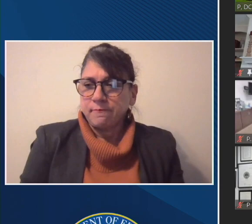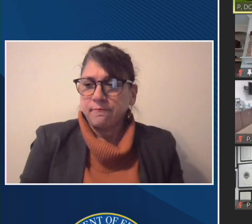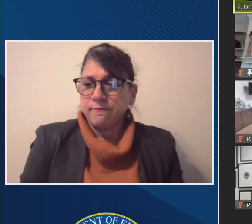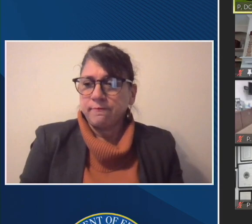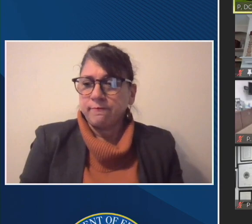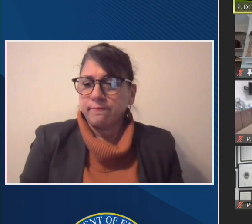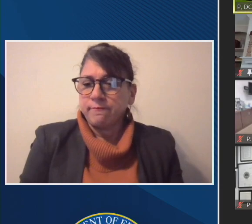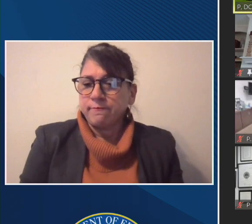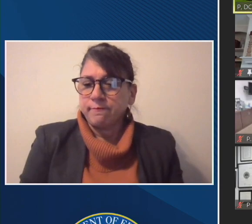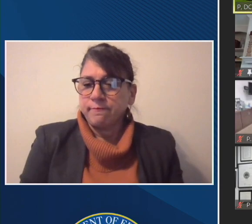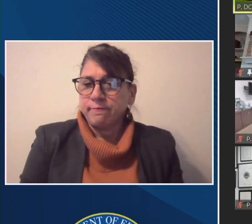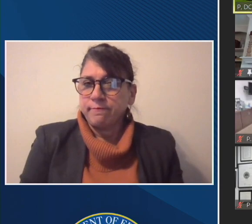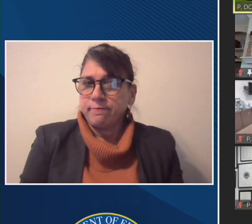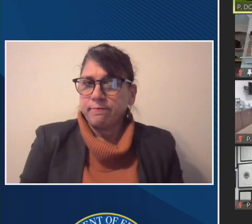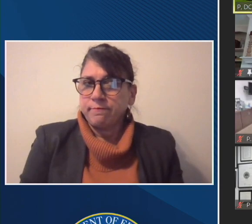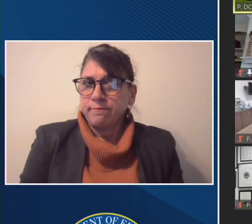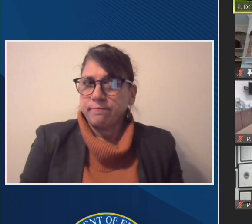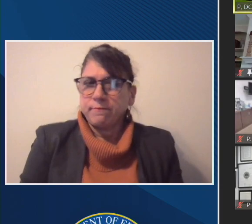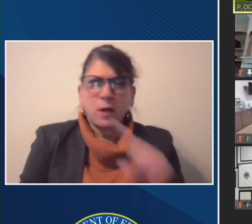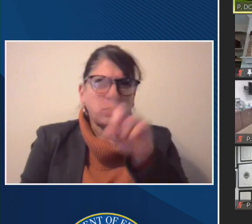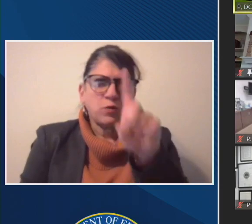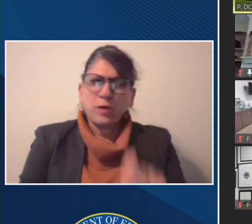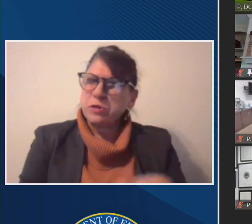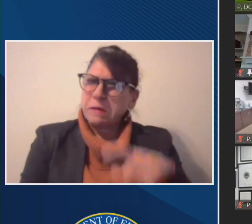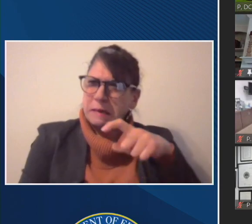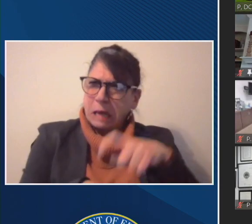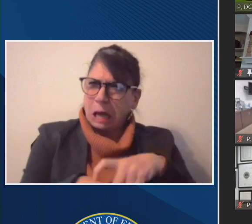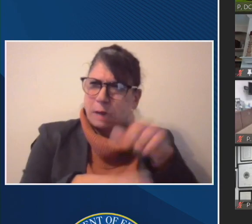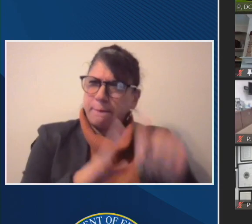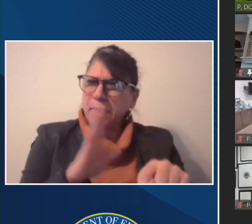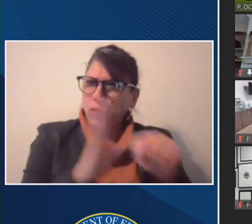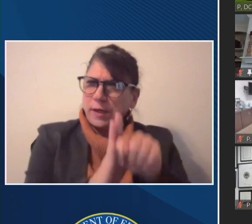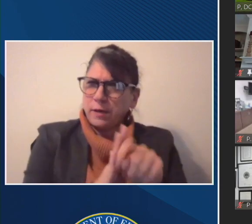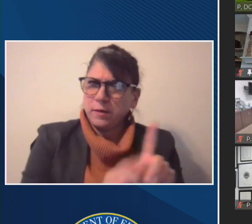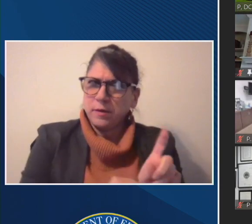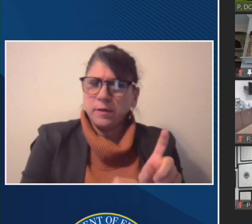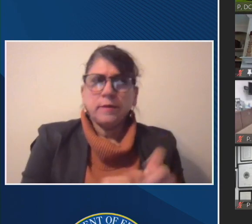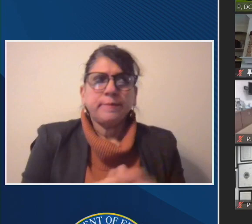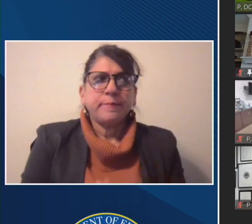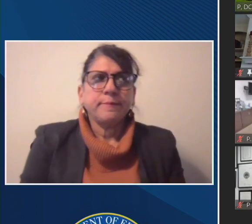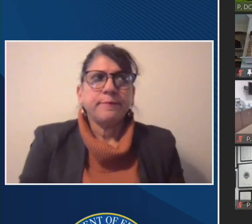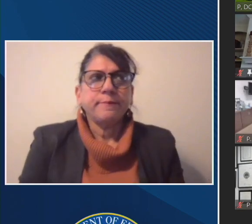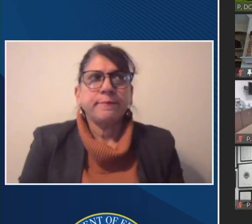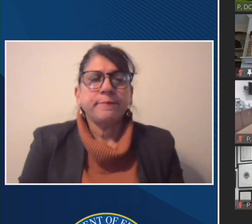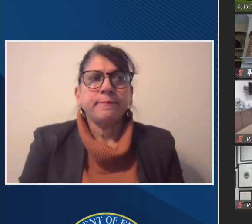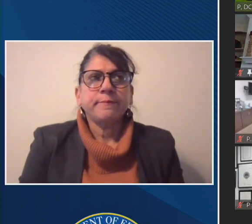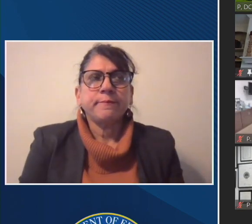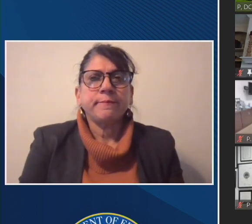Is it question time period? Okay. I'm having a hard time deciphering